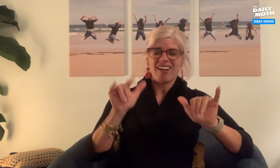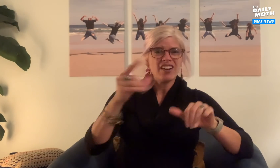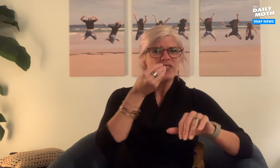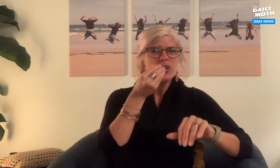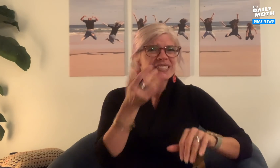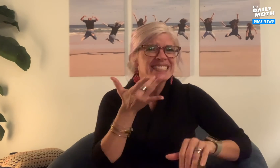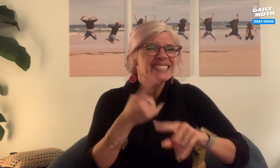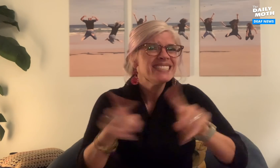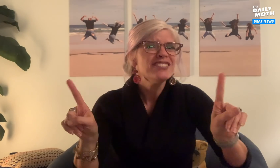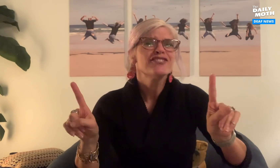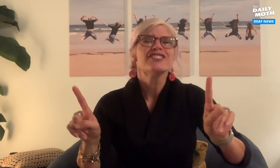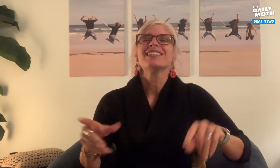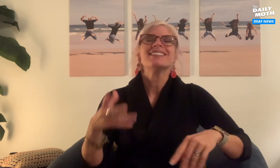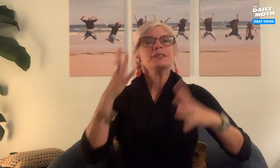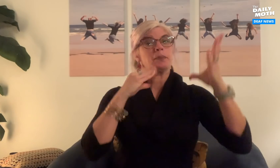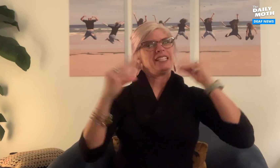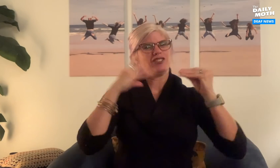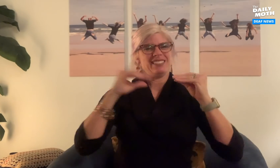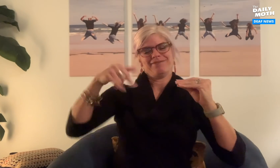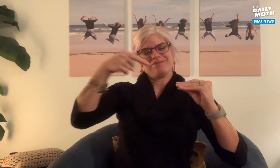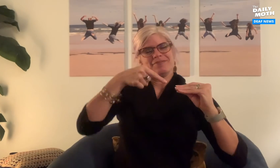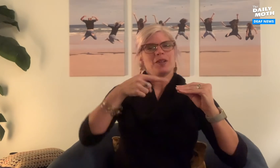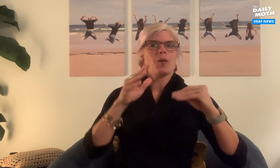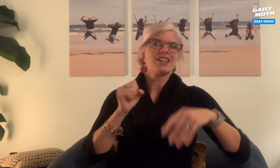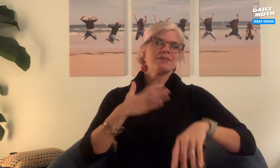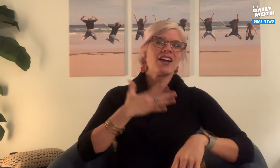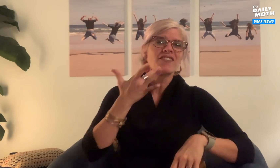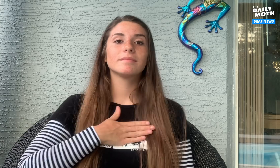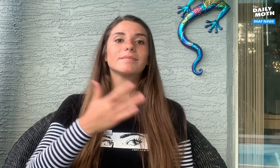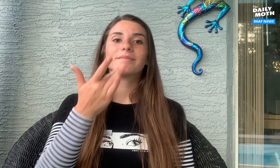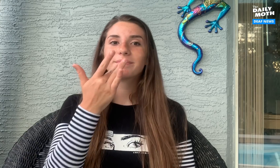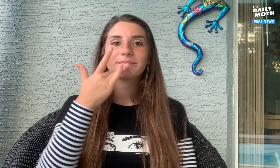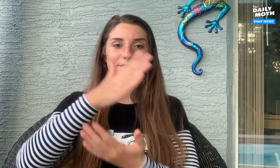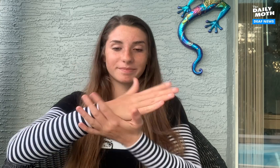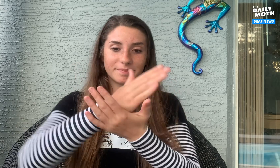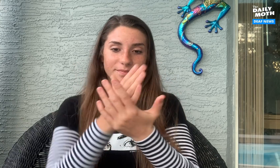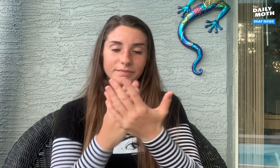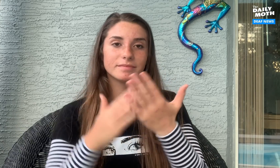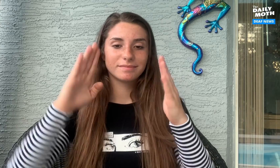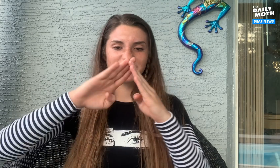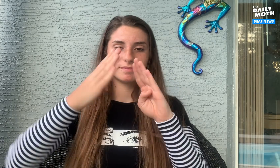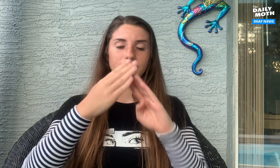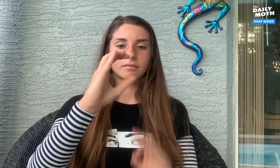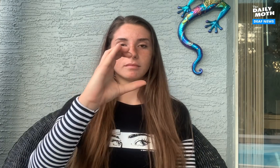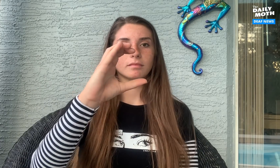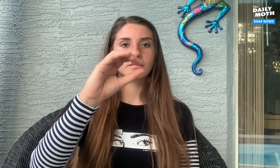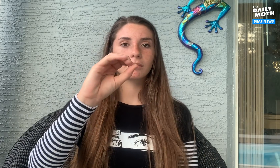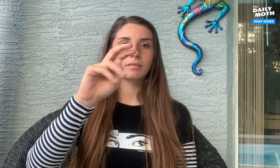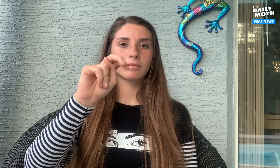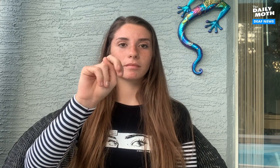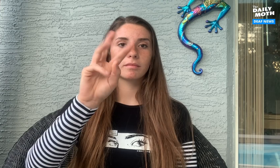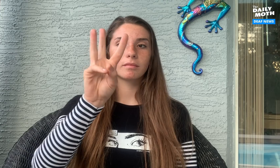He said the healthcare and pharmaceutical industry have made billions of dollars in profits.